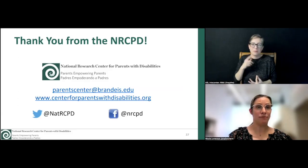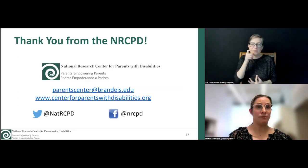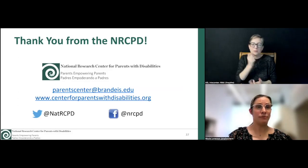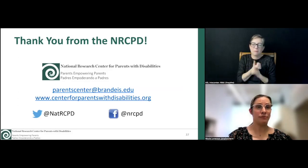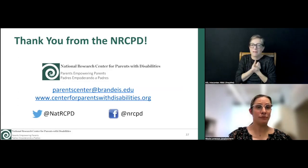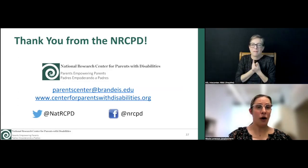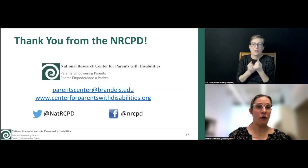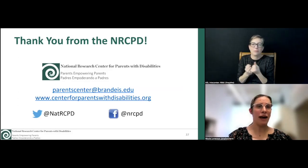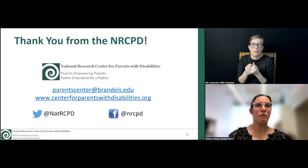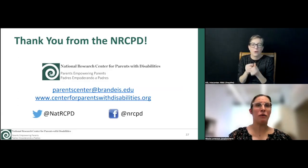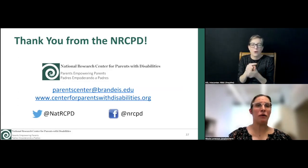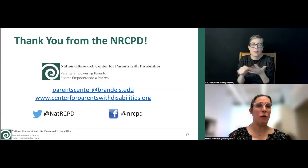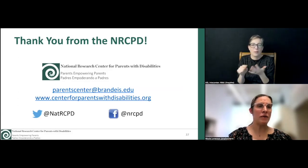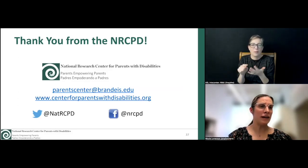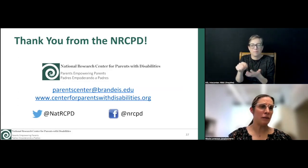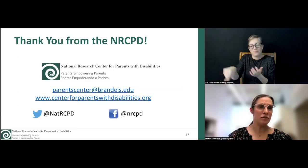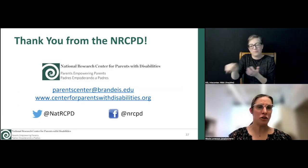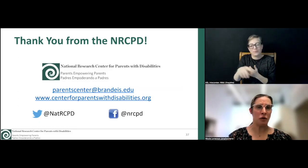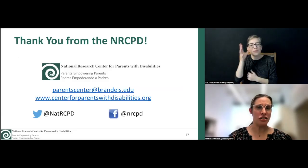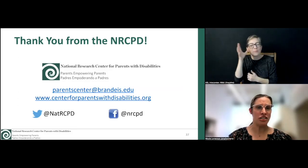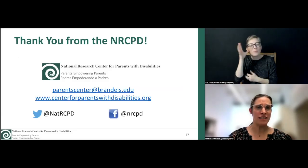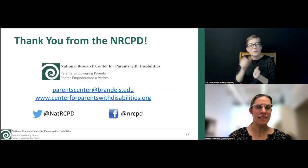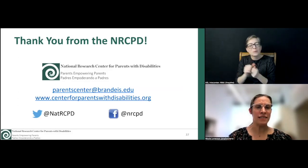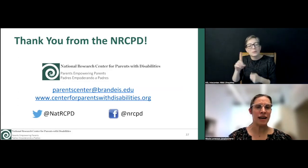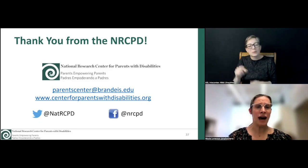We'll open it up to questions.